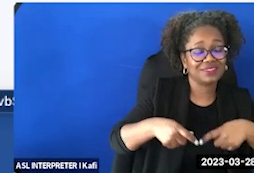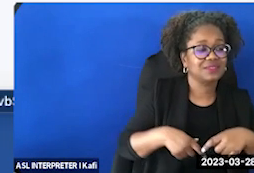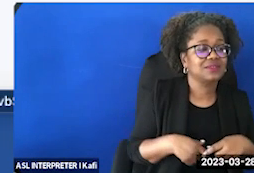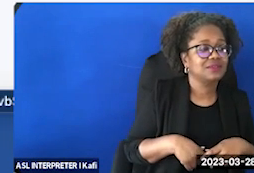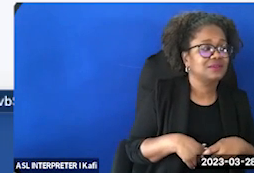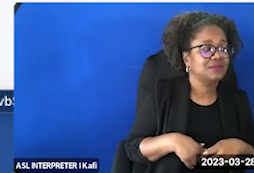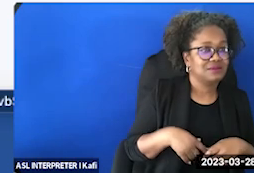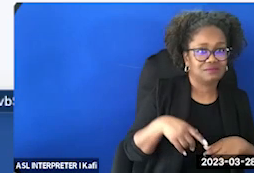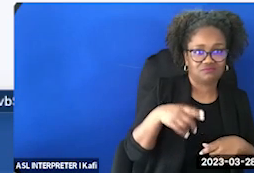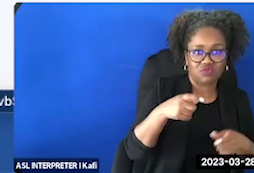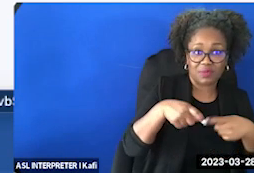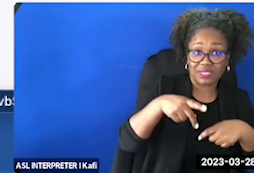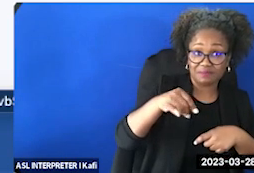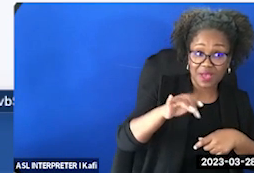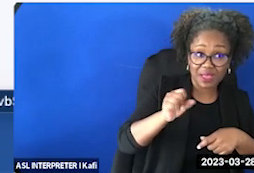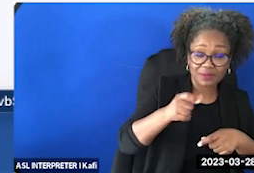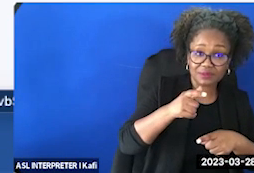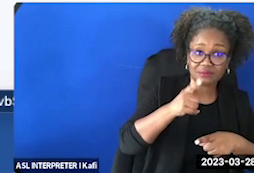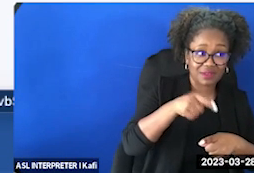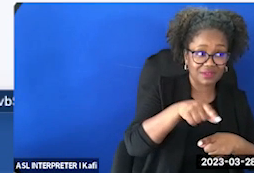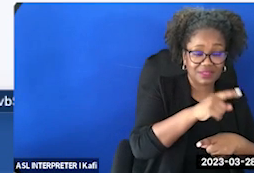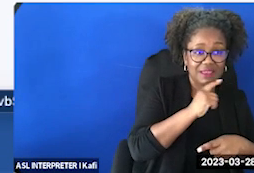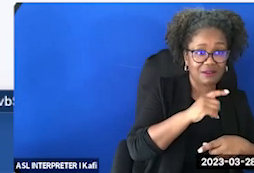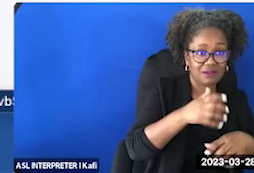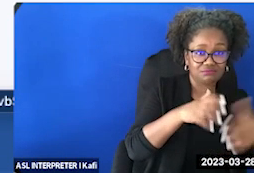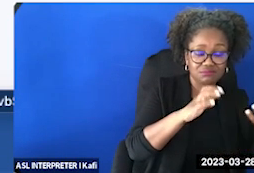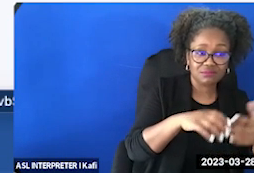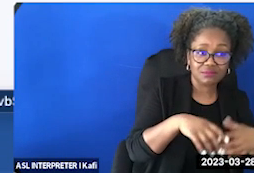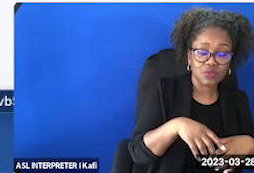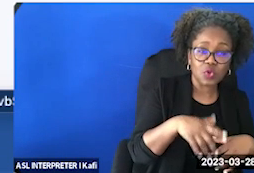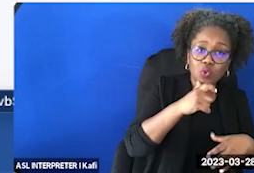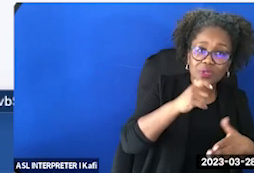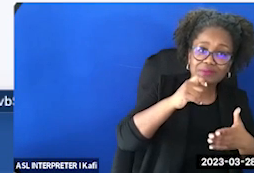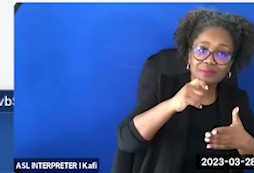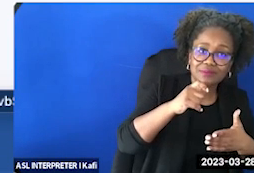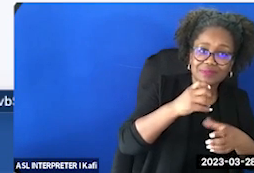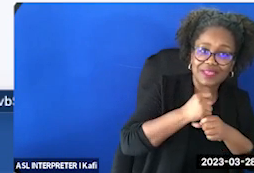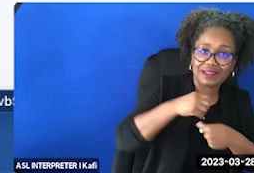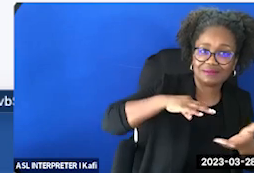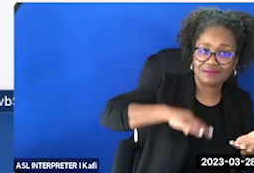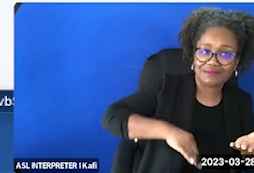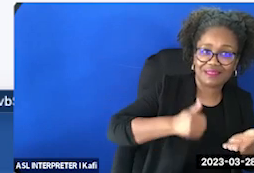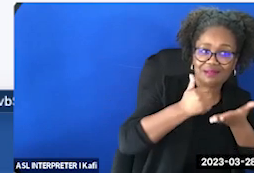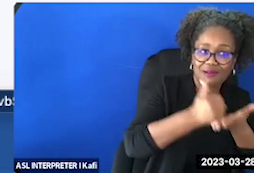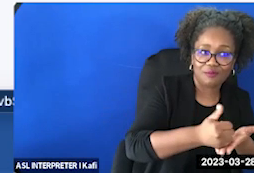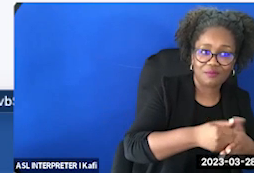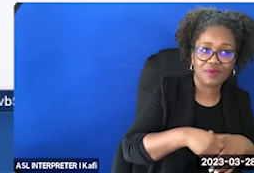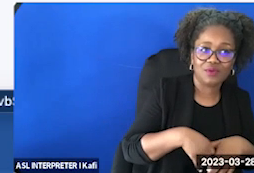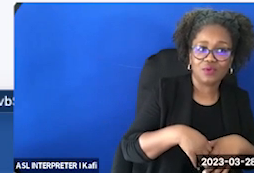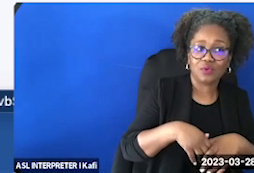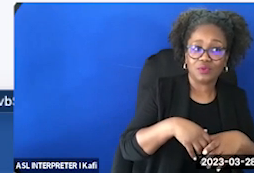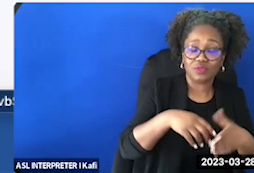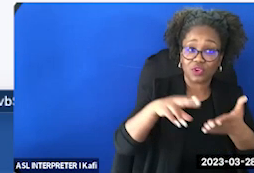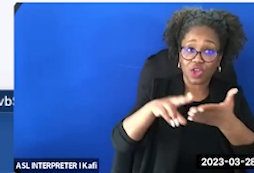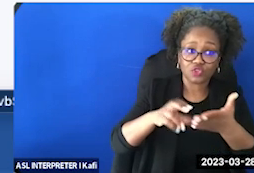Debbie Stine, Science & Technology Policy Academy: so are you the one who's being helped? What are they doing to support minority contractors and people from end of represented groups and things like that. So